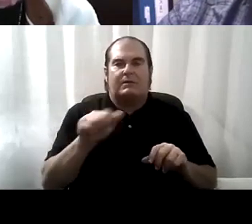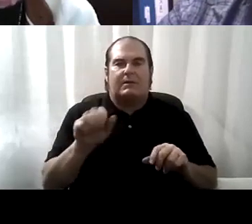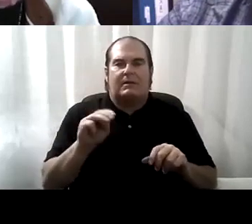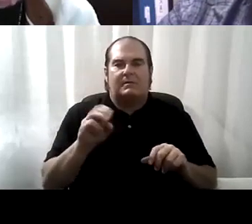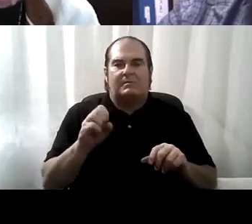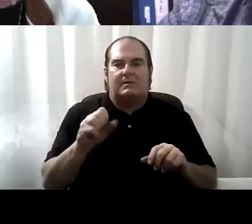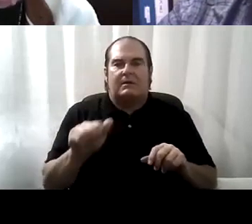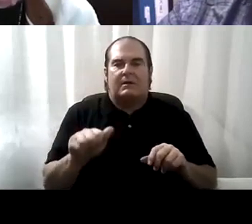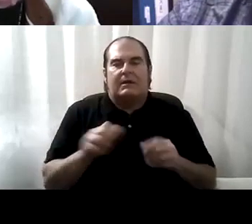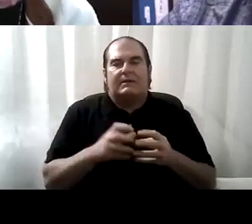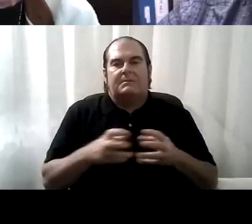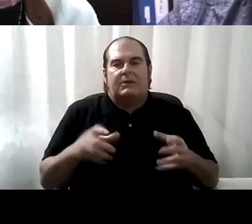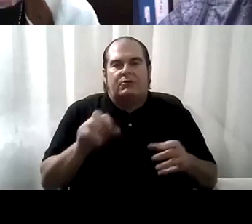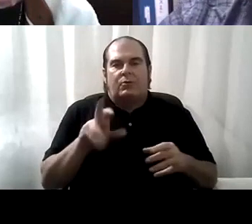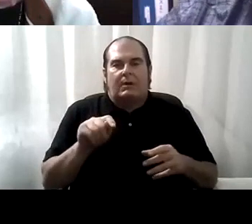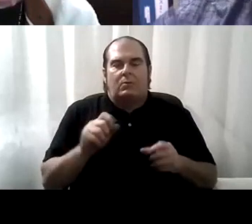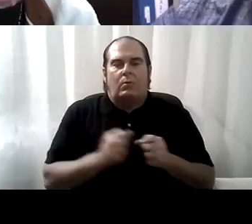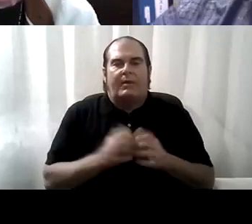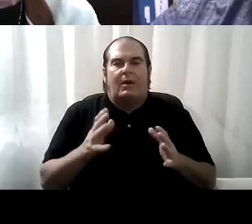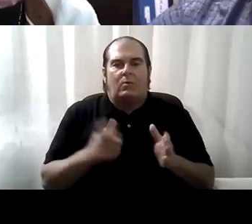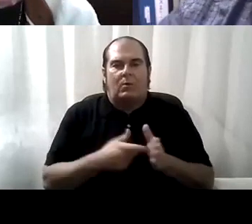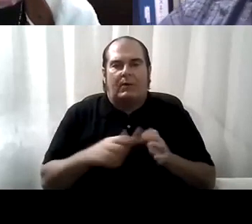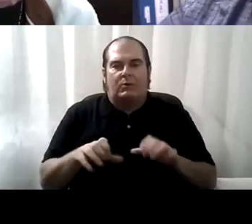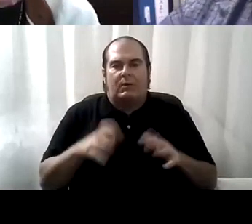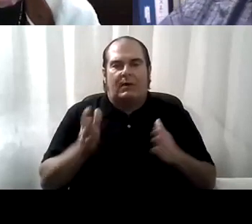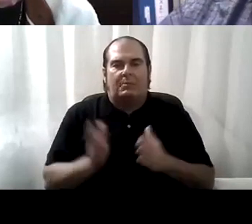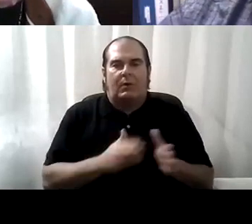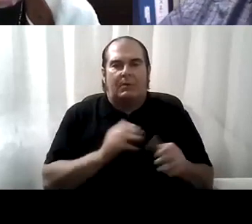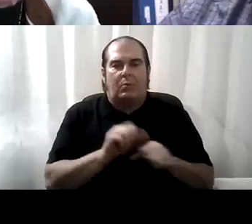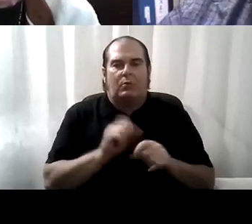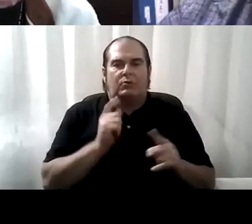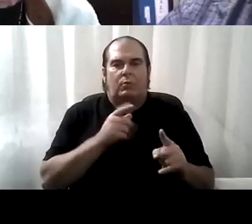grant without having to do a lot of prep work towards certification.